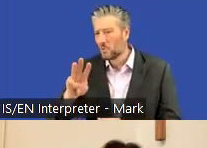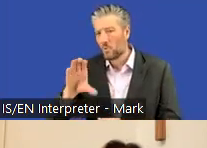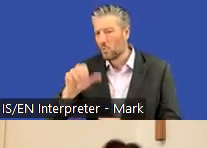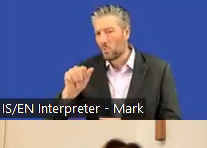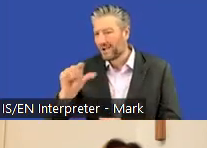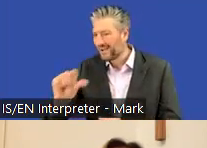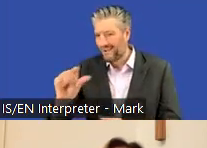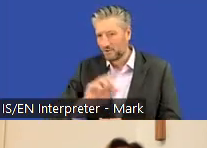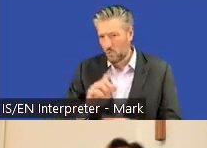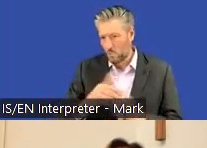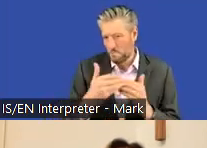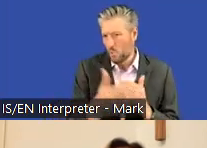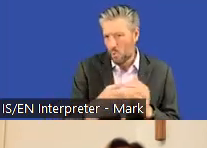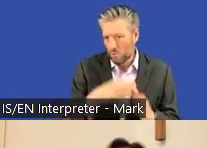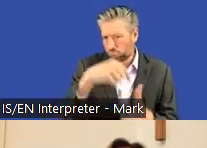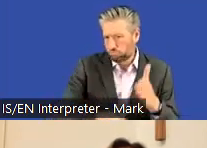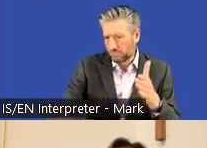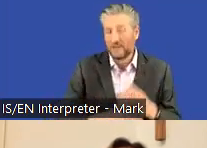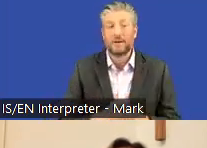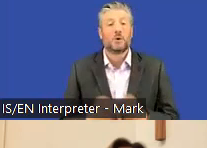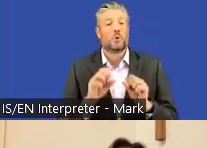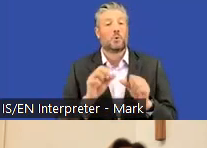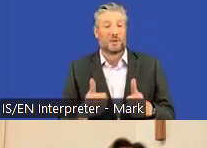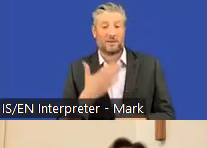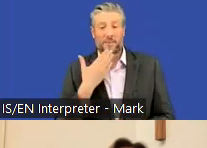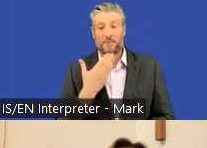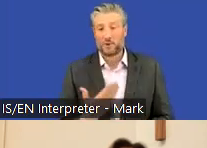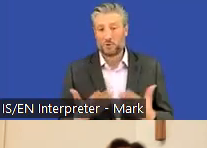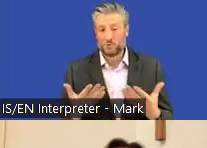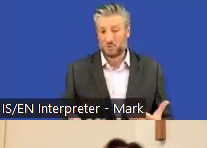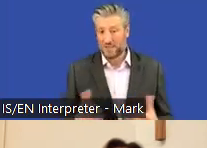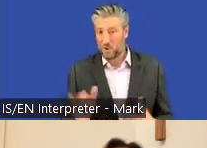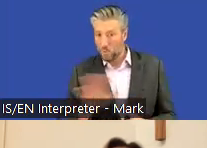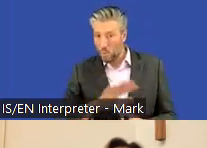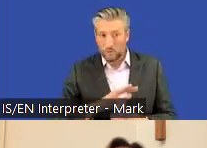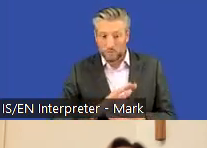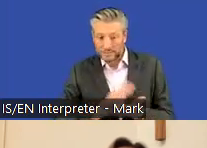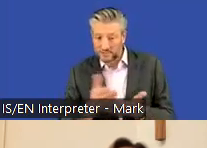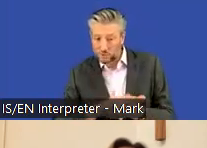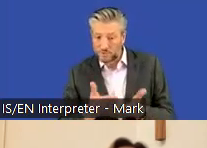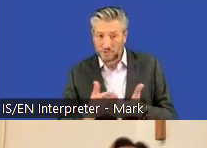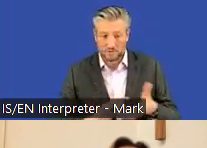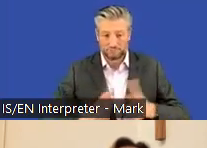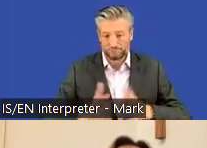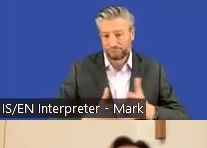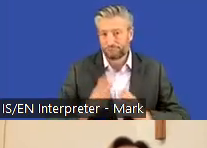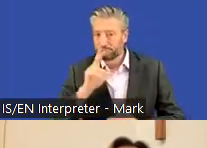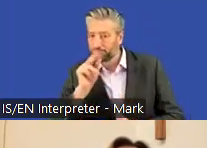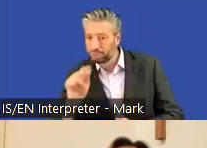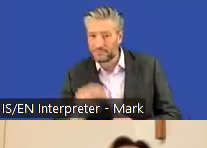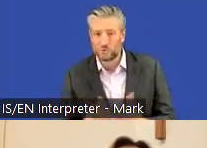At this point, I would like to thank all of our interpreters and the participants, of